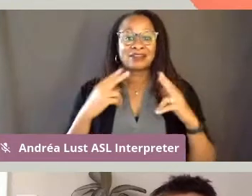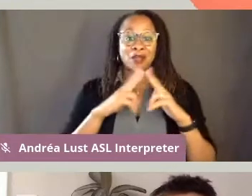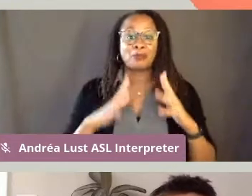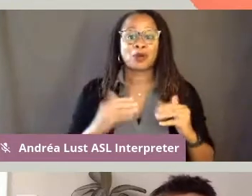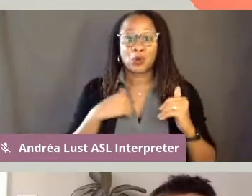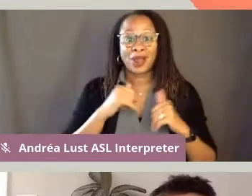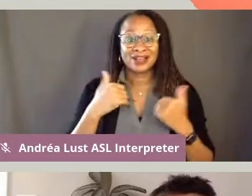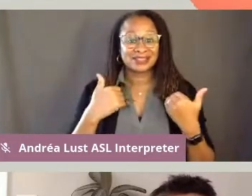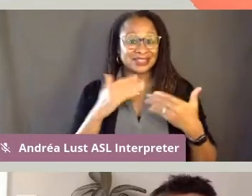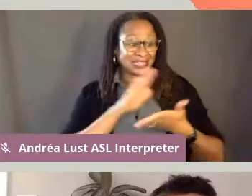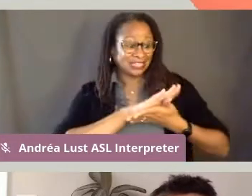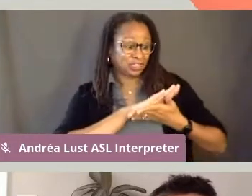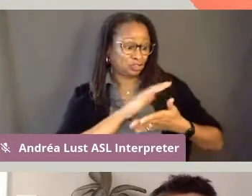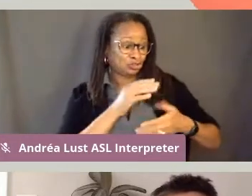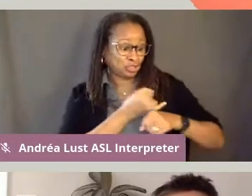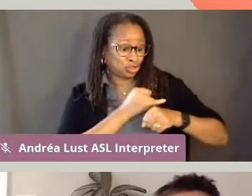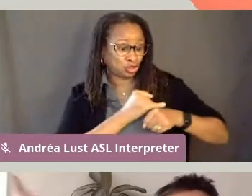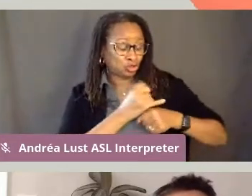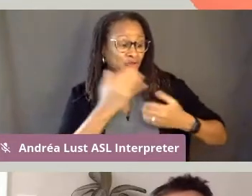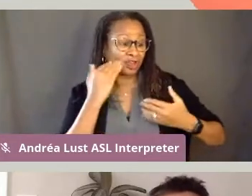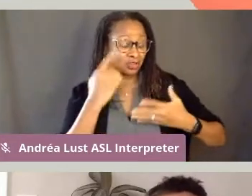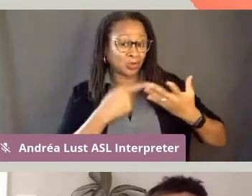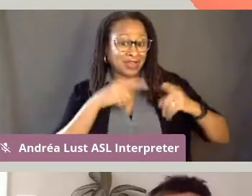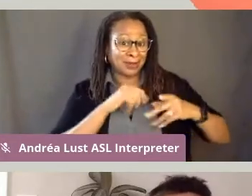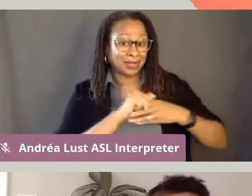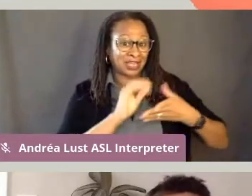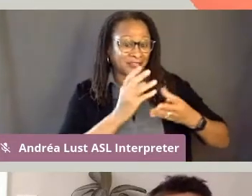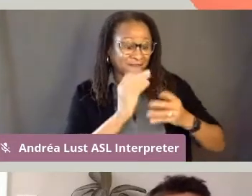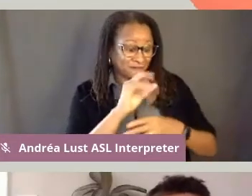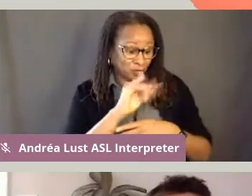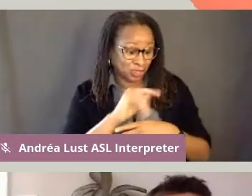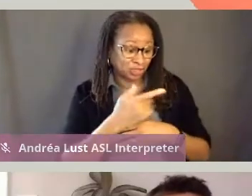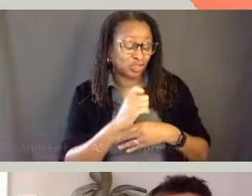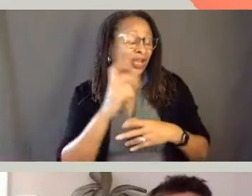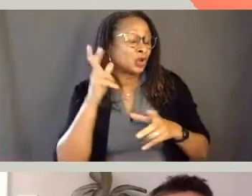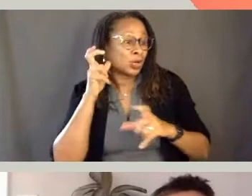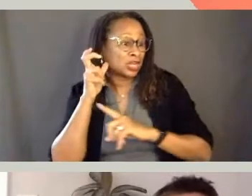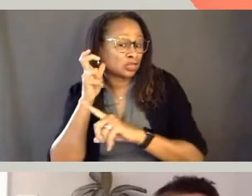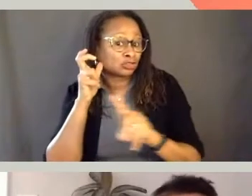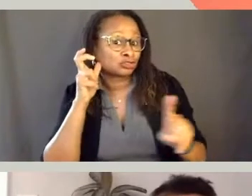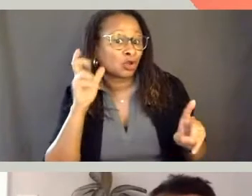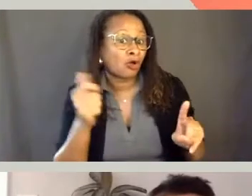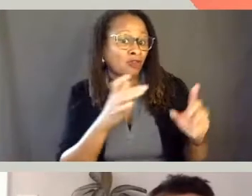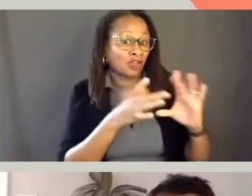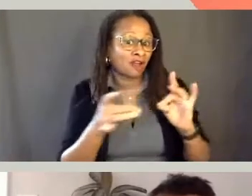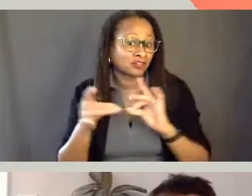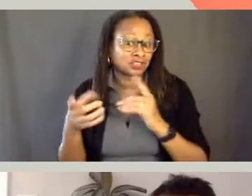of what is happening in the footage, who's hearing all the conversations that are happening, and it has a point of view,